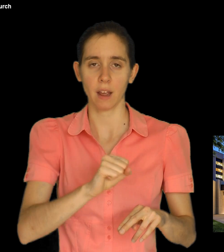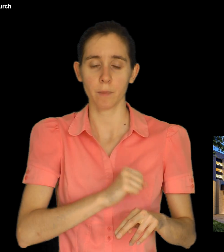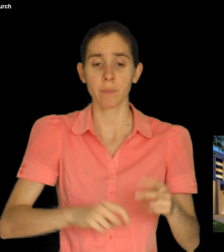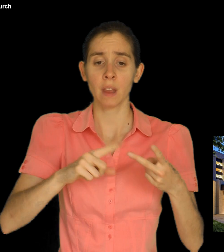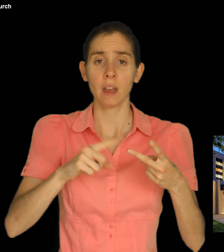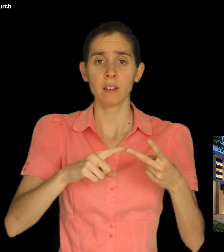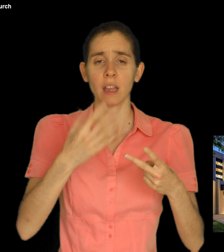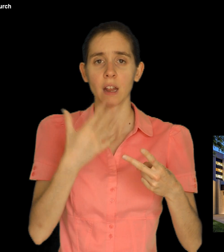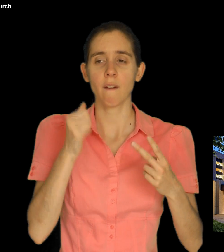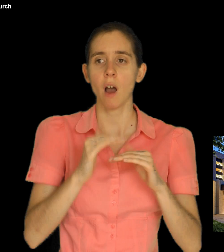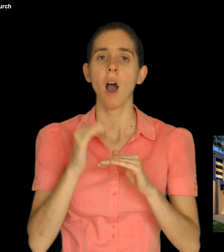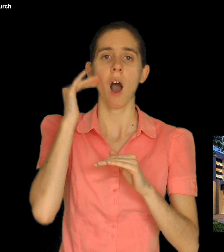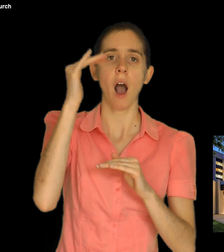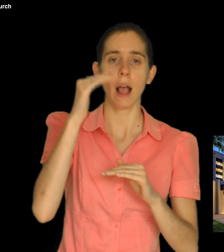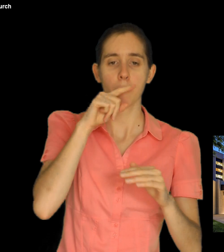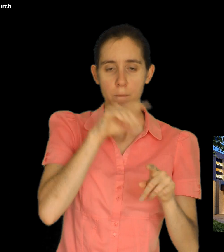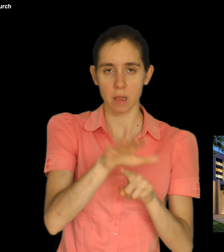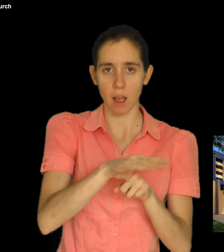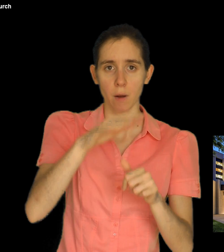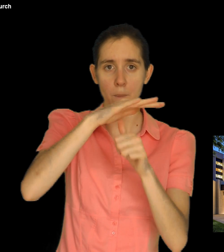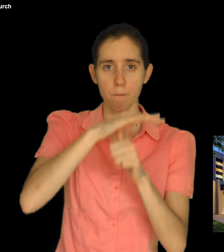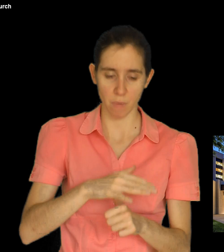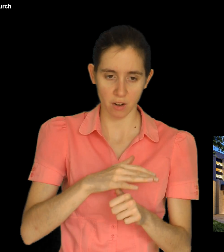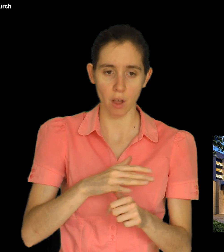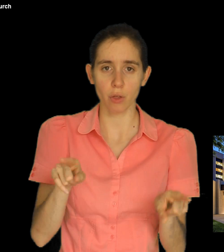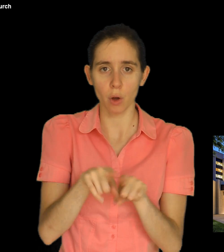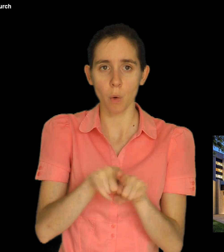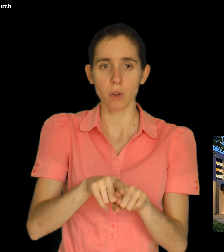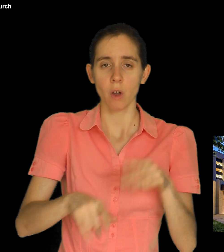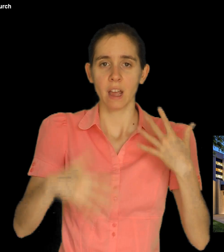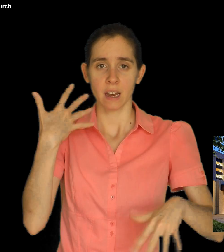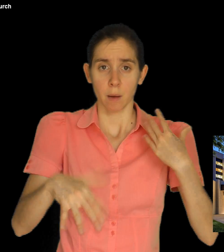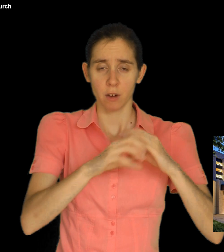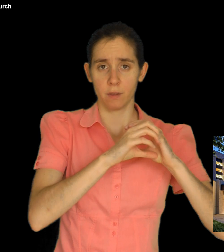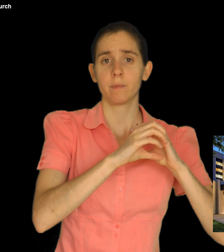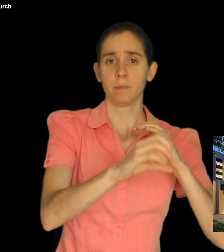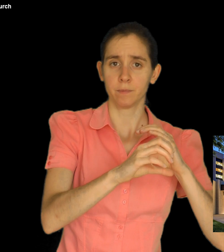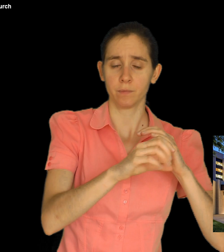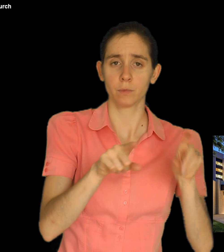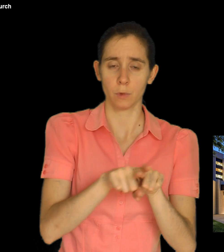further damages the coronary arteries accelerating the build-up of blockages.